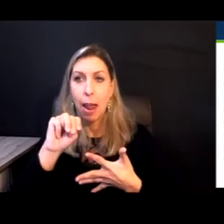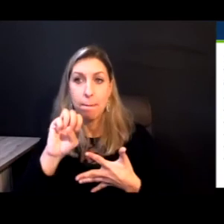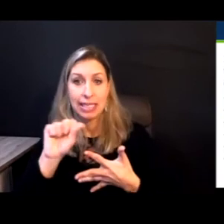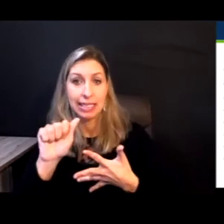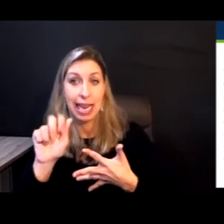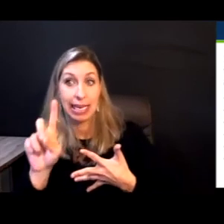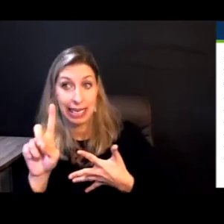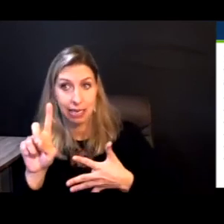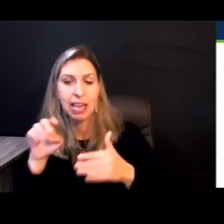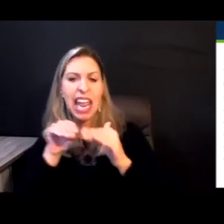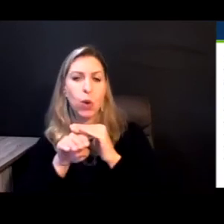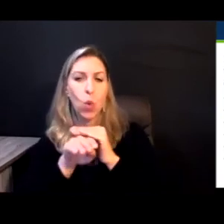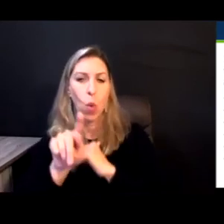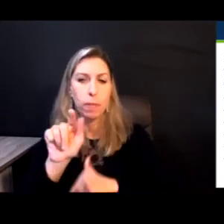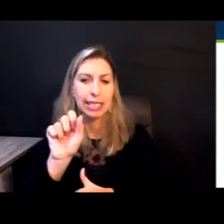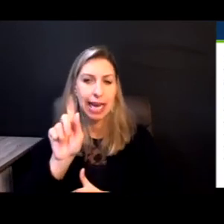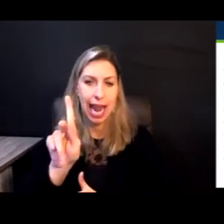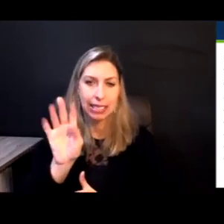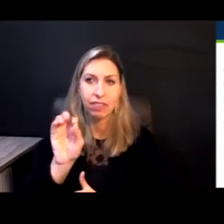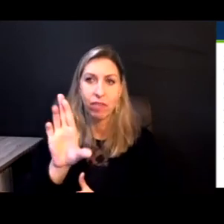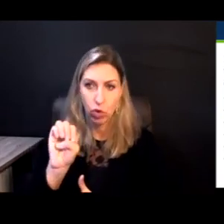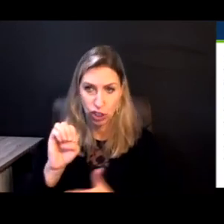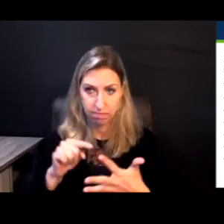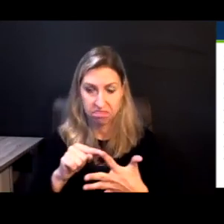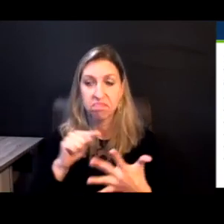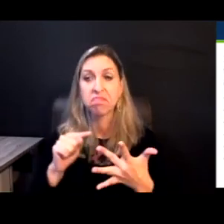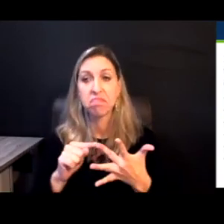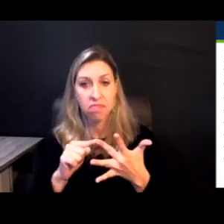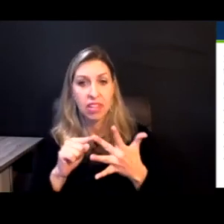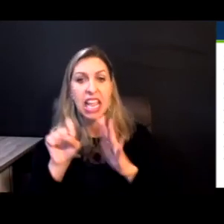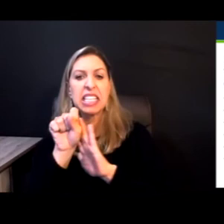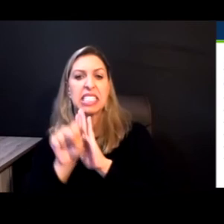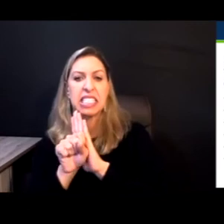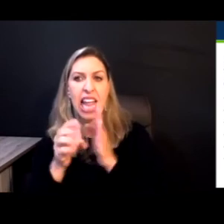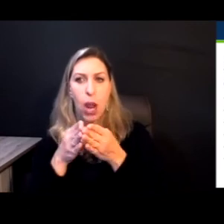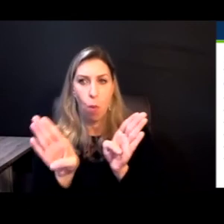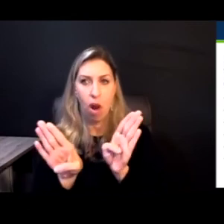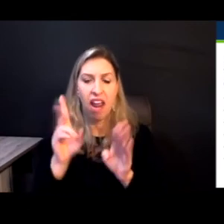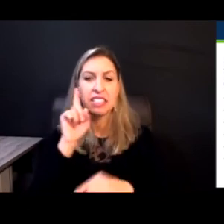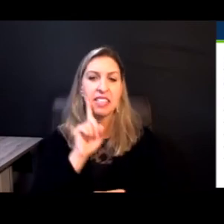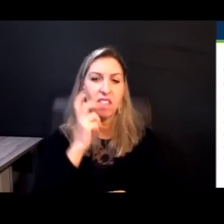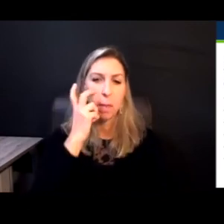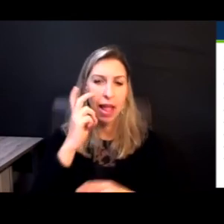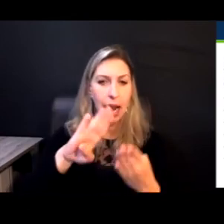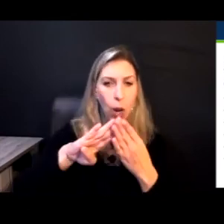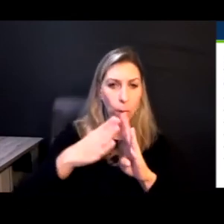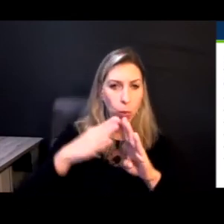MSAD enrollment task force -Statewide Deafblind Community Practice